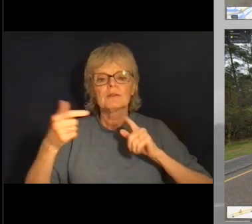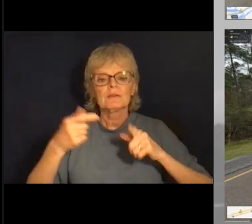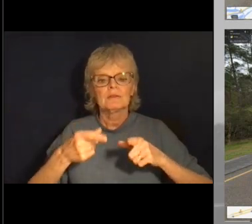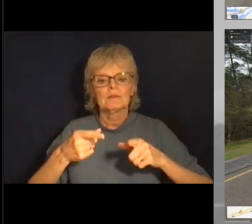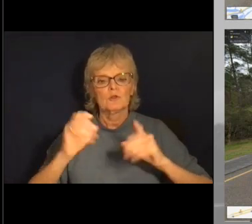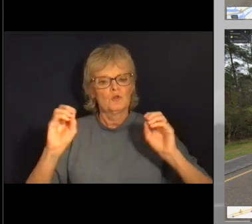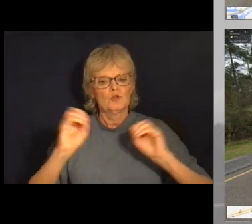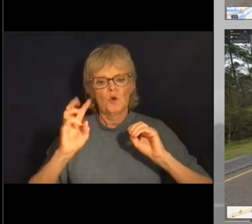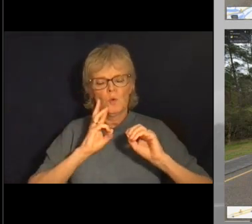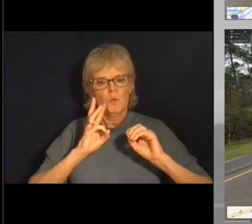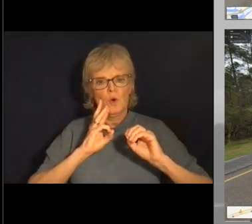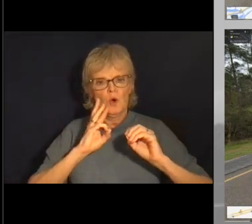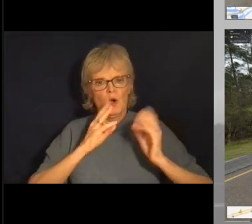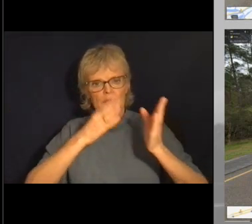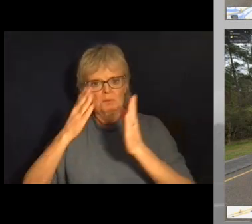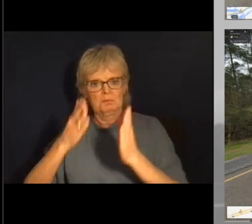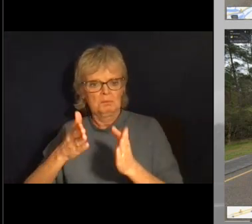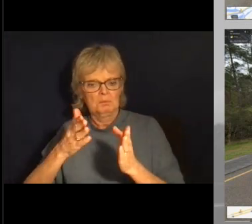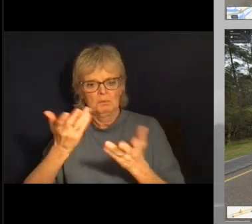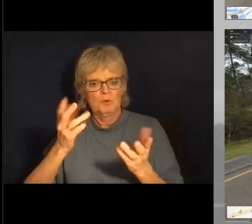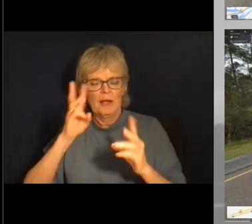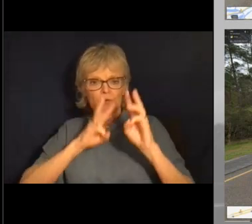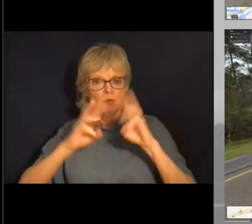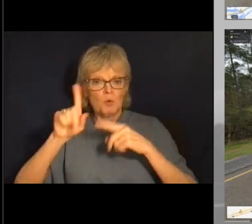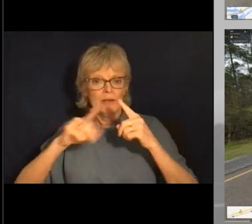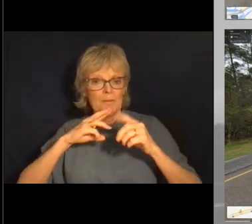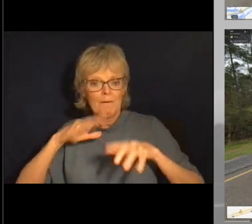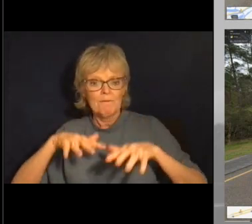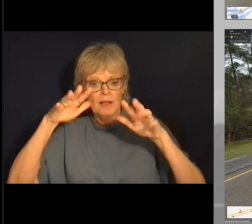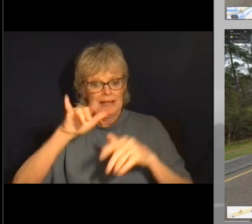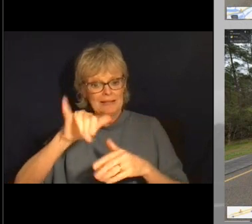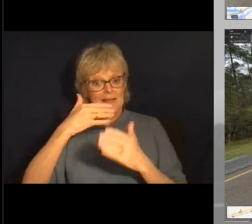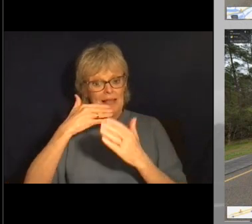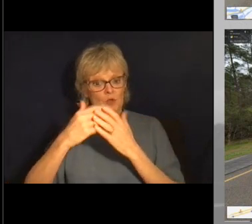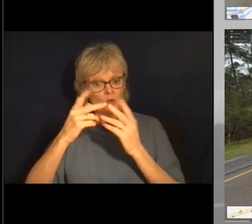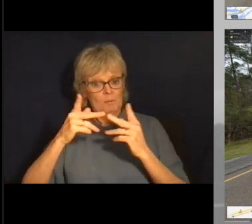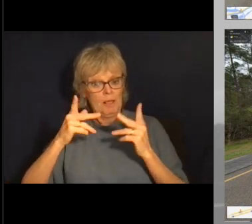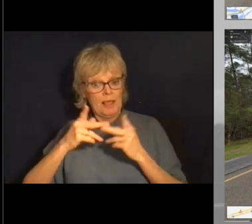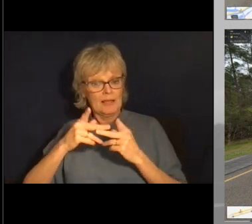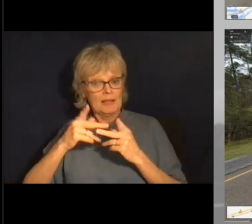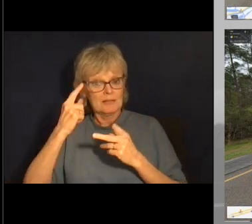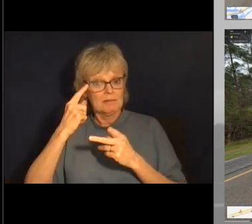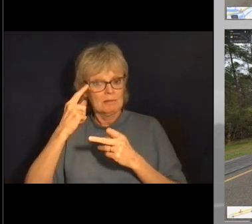So we don't have to worry about flooding. You know, does this seem like a good site to you guys? You think this would be a good place to operate?